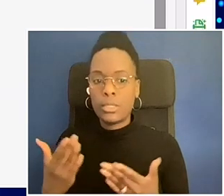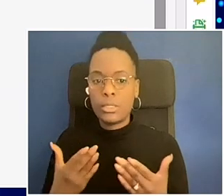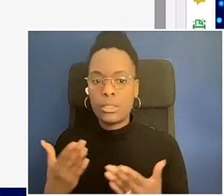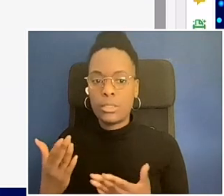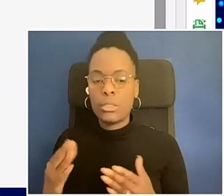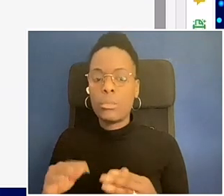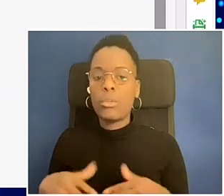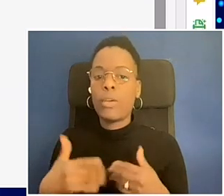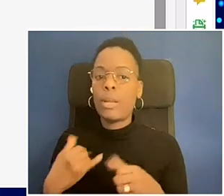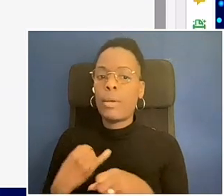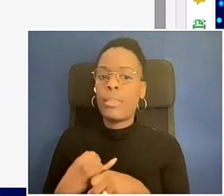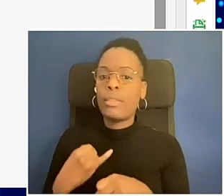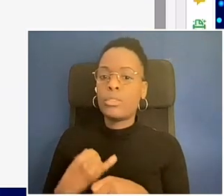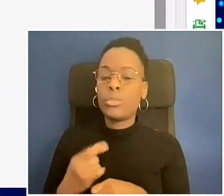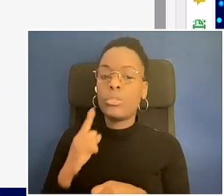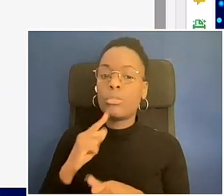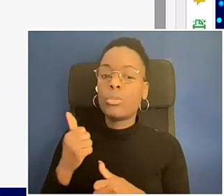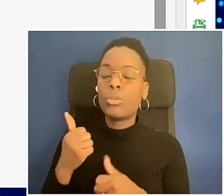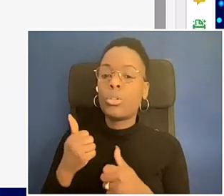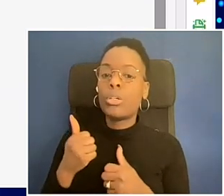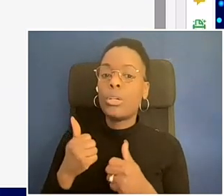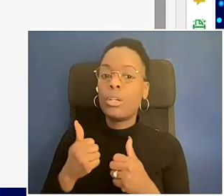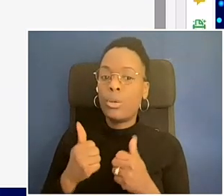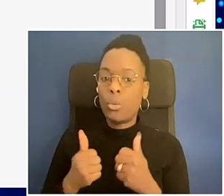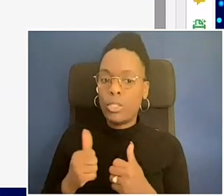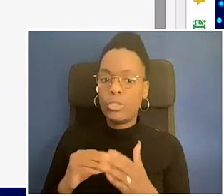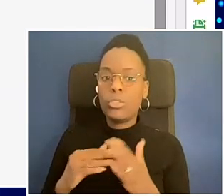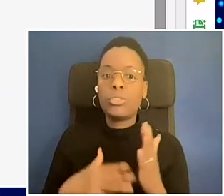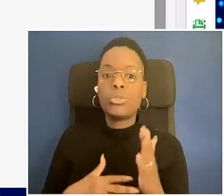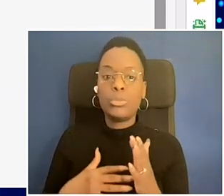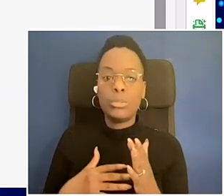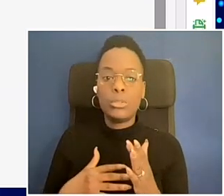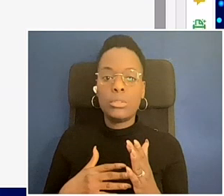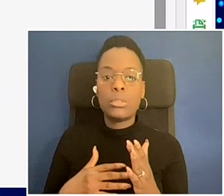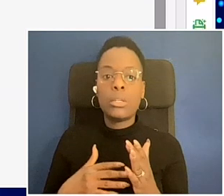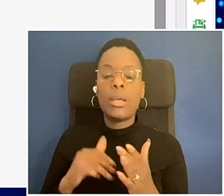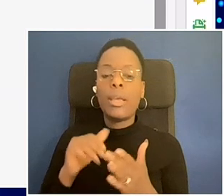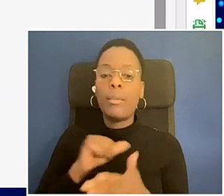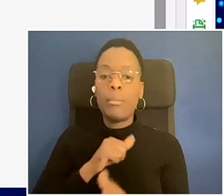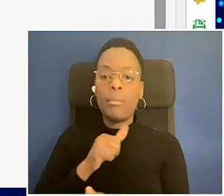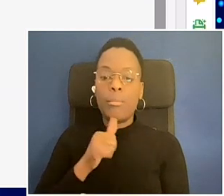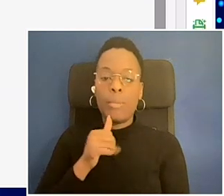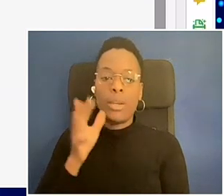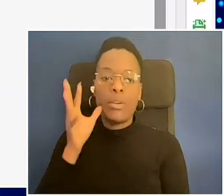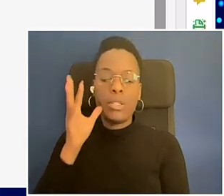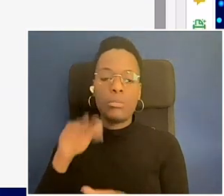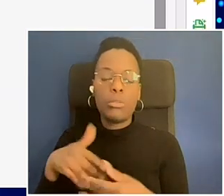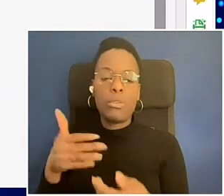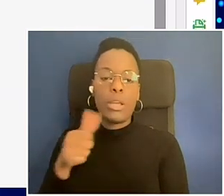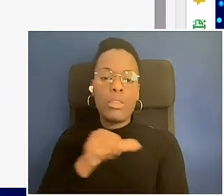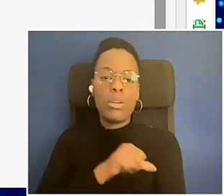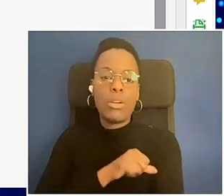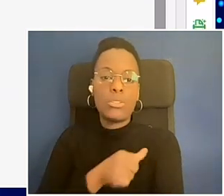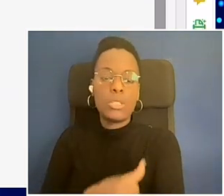authorization under 668.165(b), provided that for each payment period, the institution individually discloses the